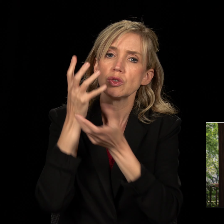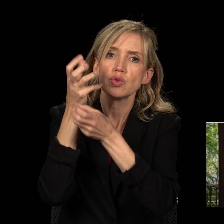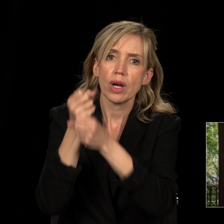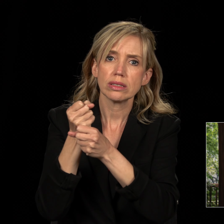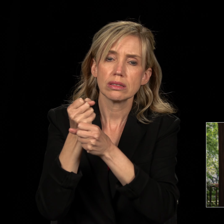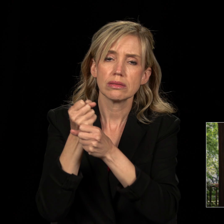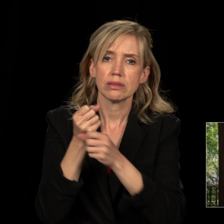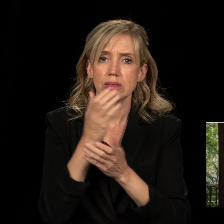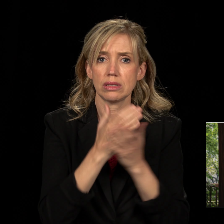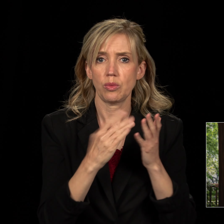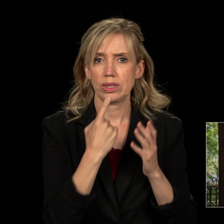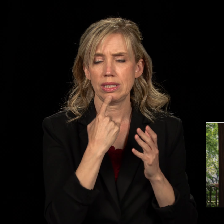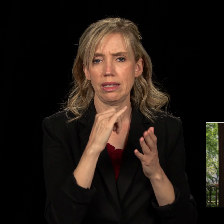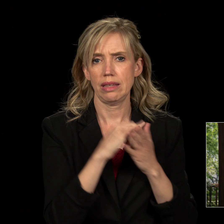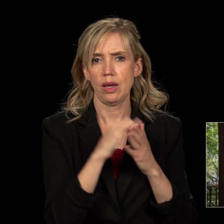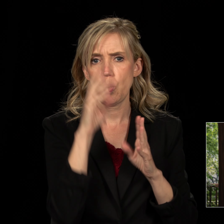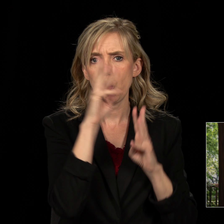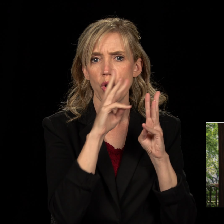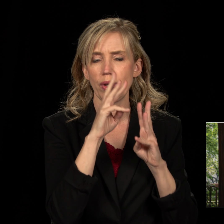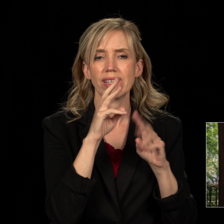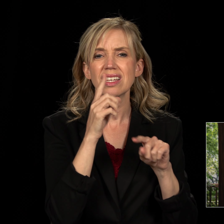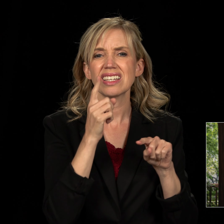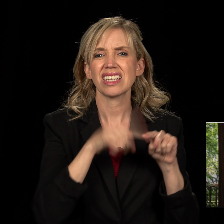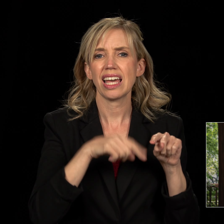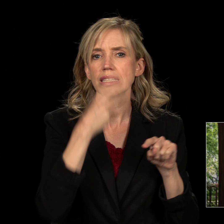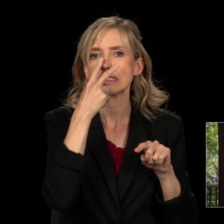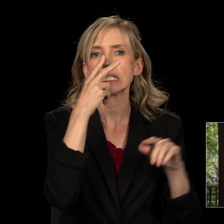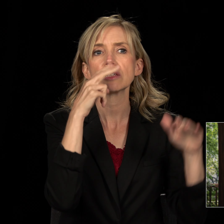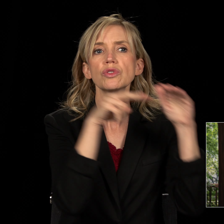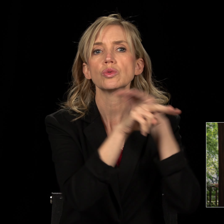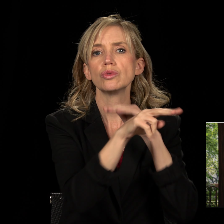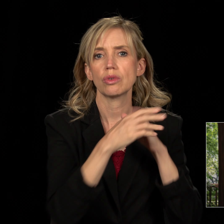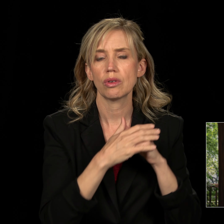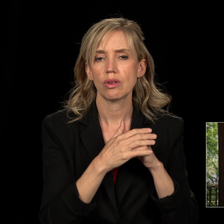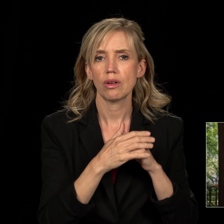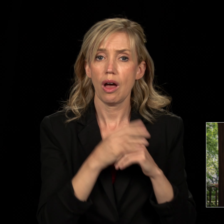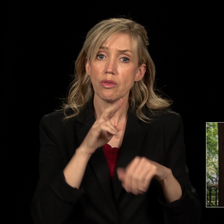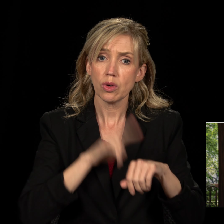said that worry is blind and cannot discern the future. Of course there are things that concern